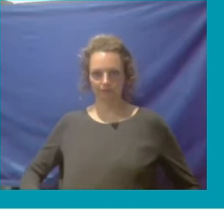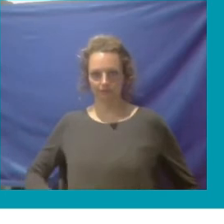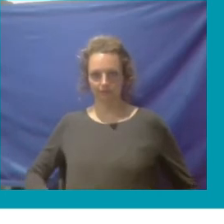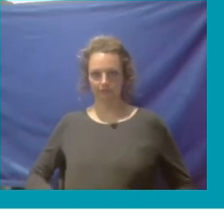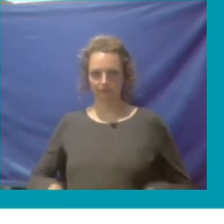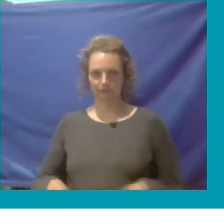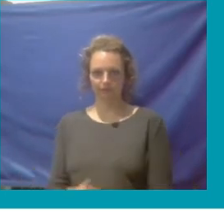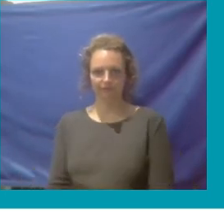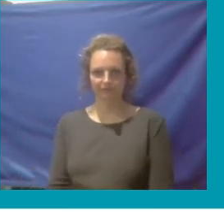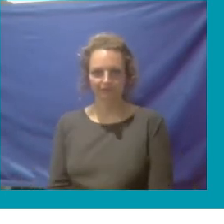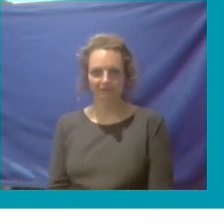Really quite long ones.